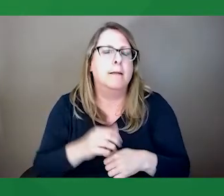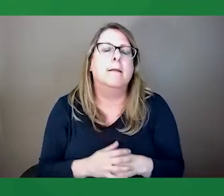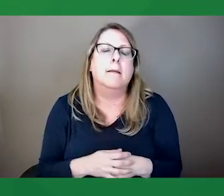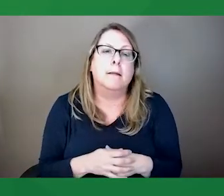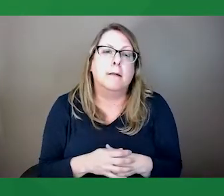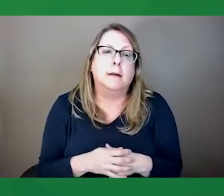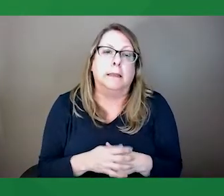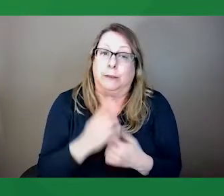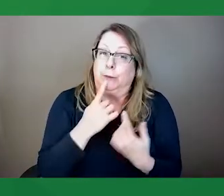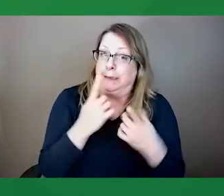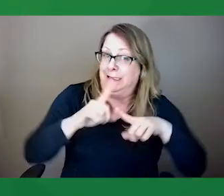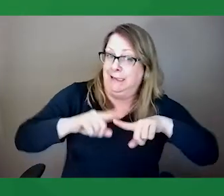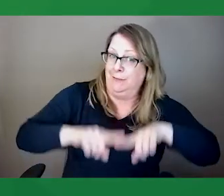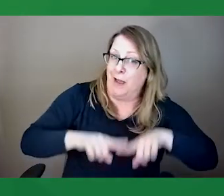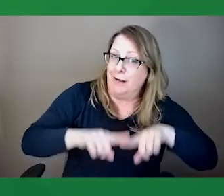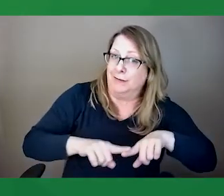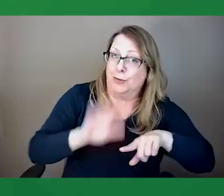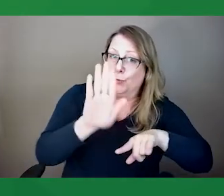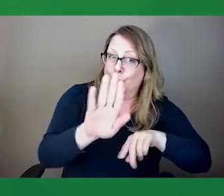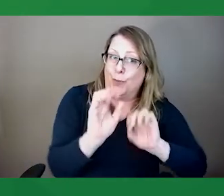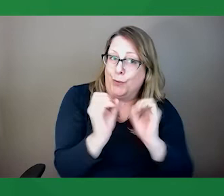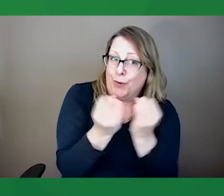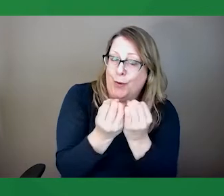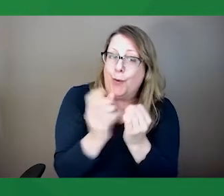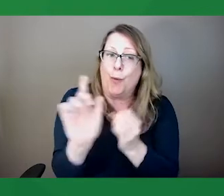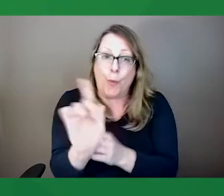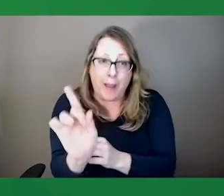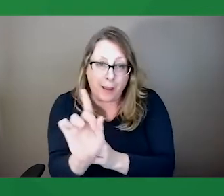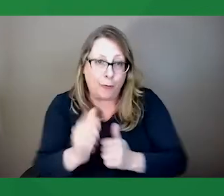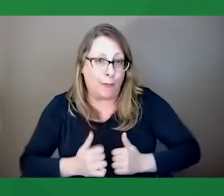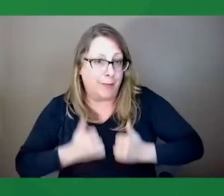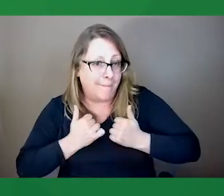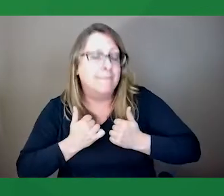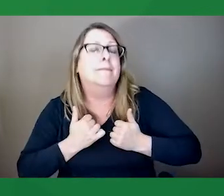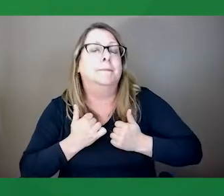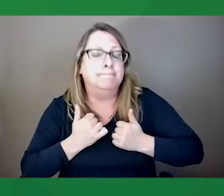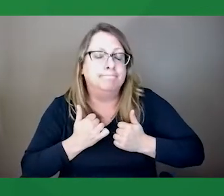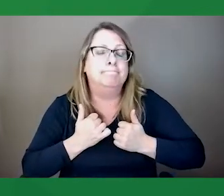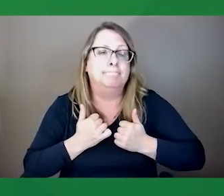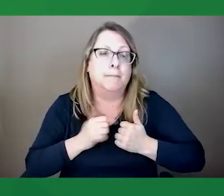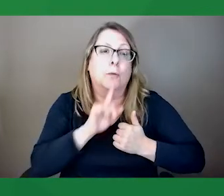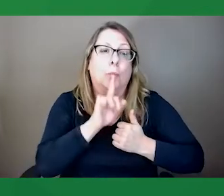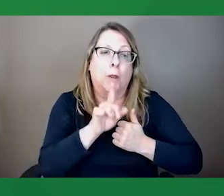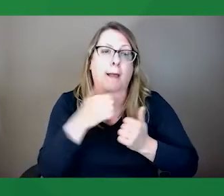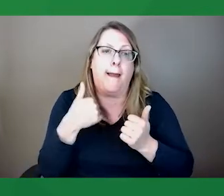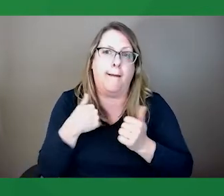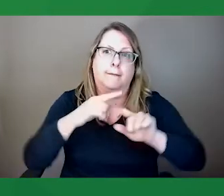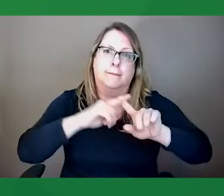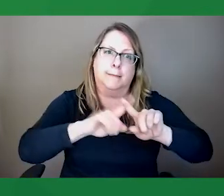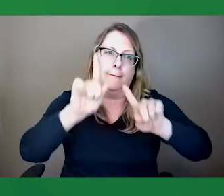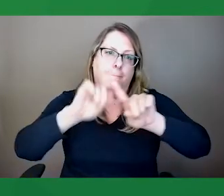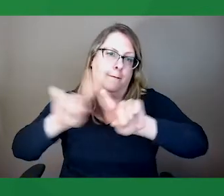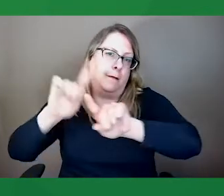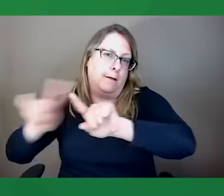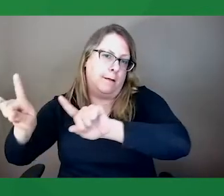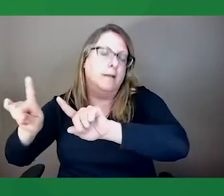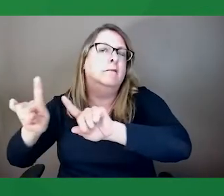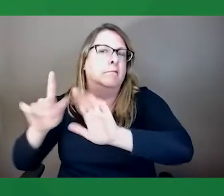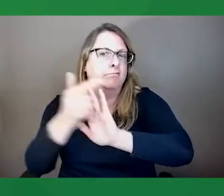depending on the specific location you're located, there are going to be accessibility legislations,